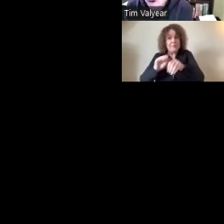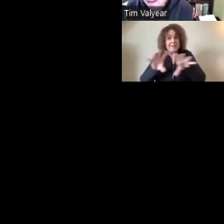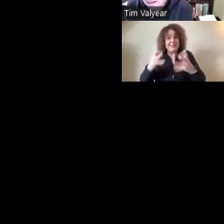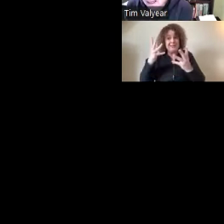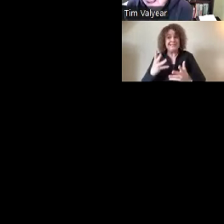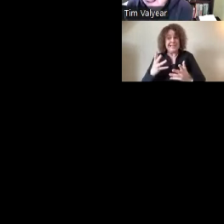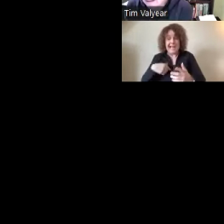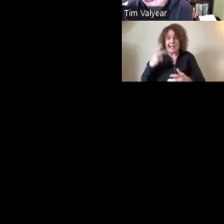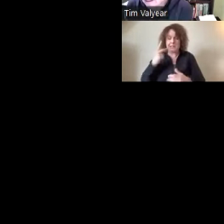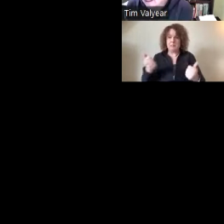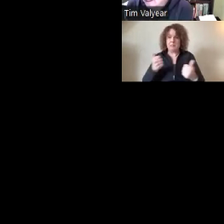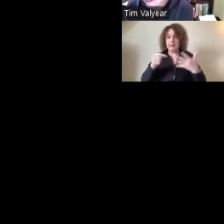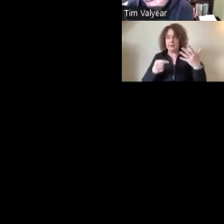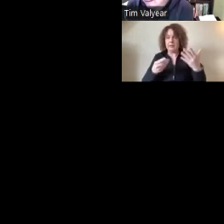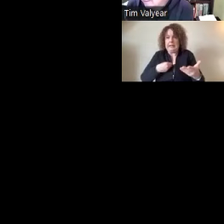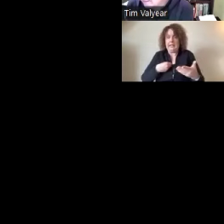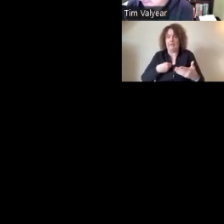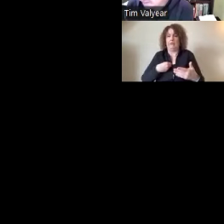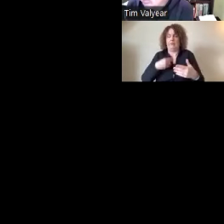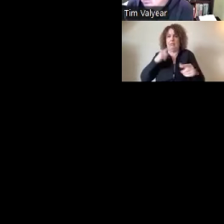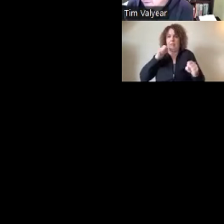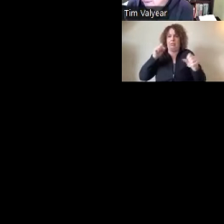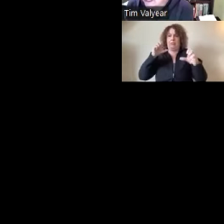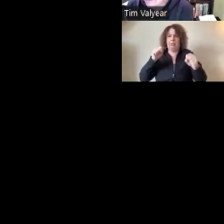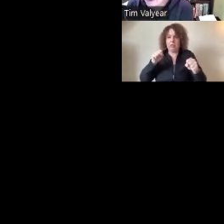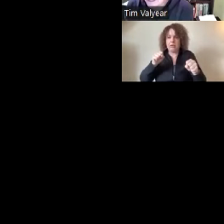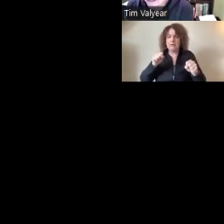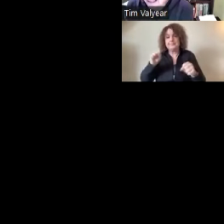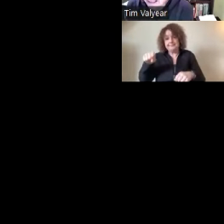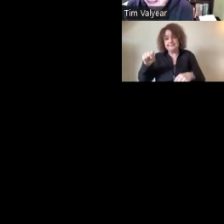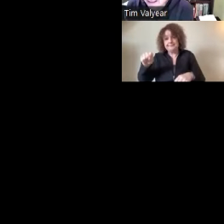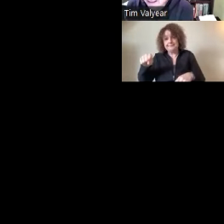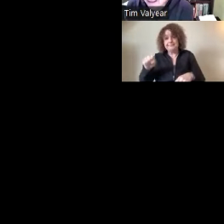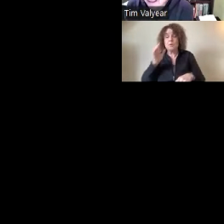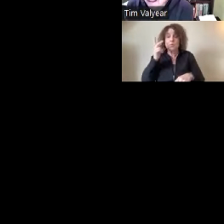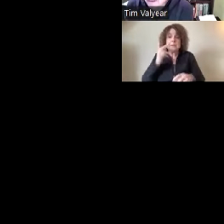have seen in my two years of working through this